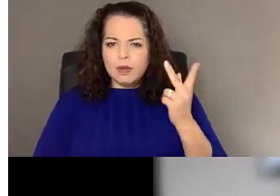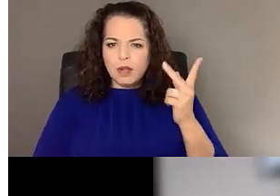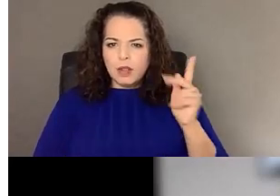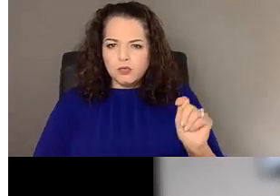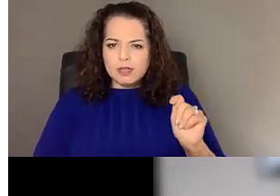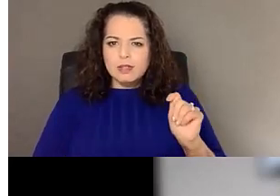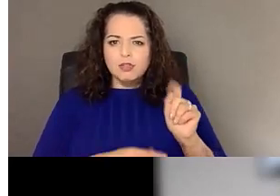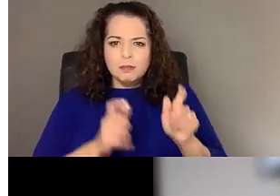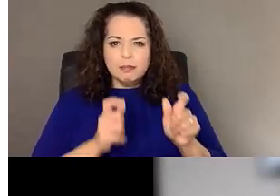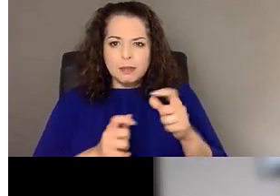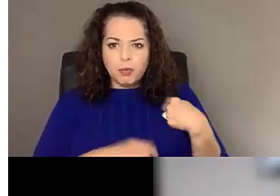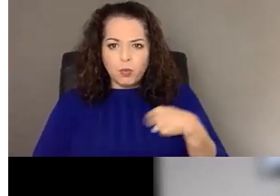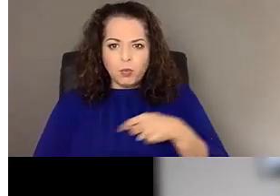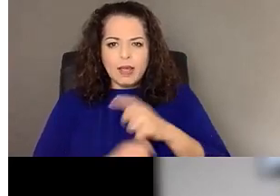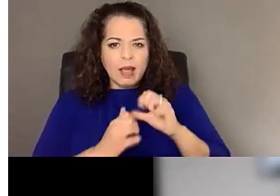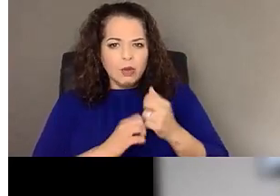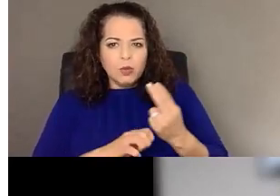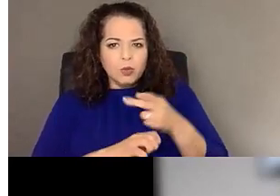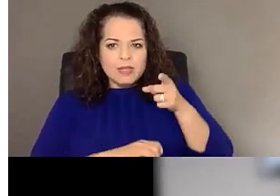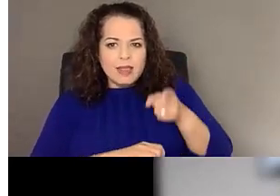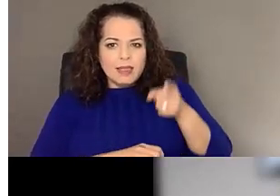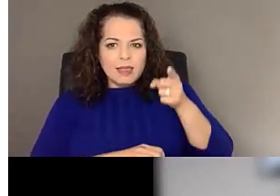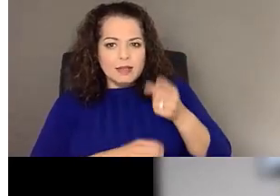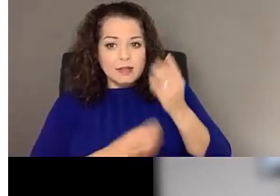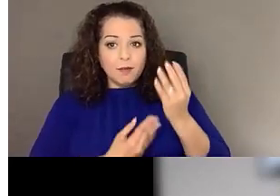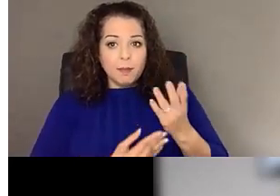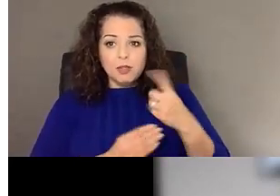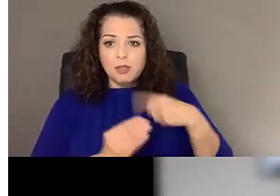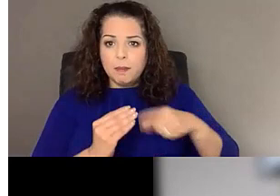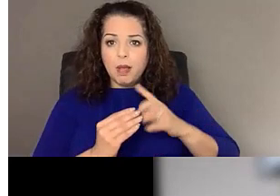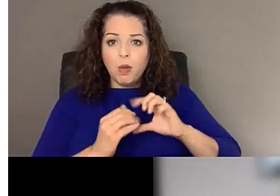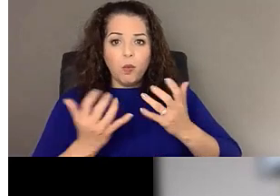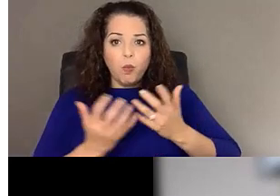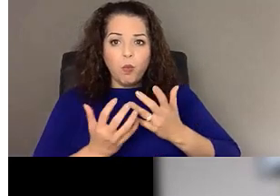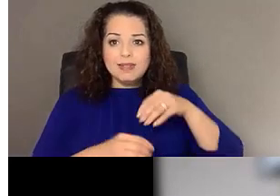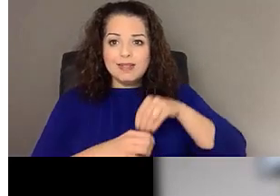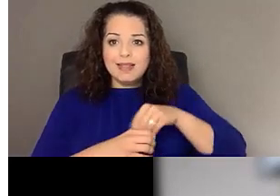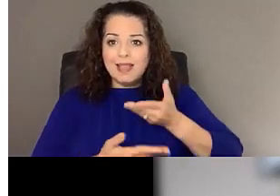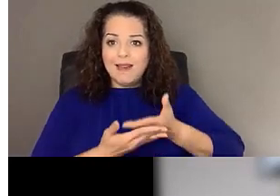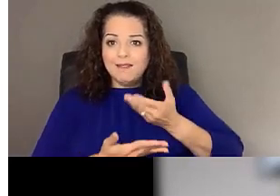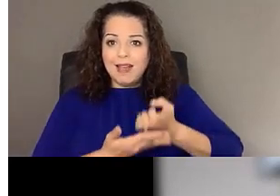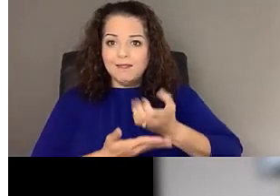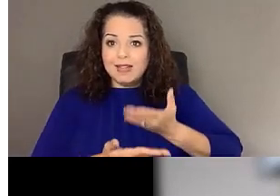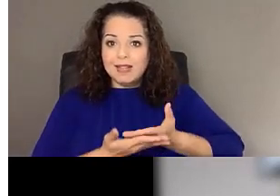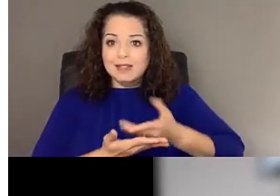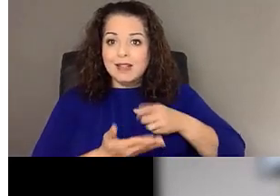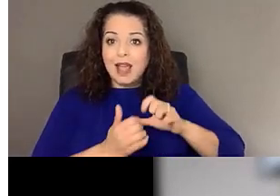how do we use this information about what's in the evidence about how to share evidence?